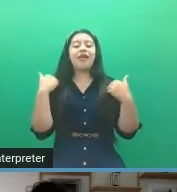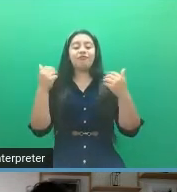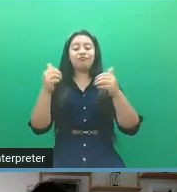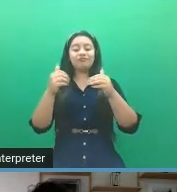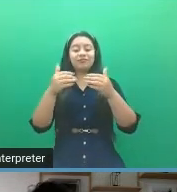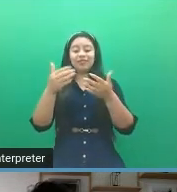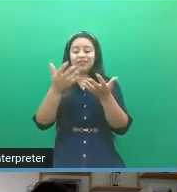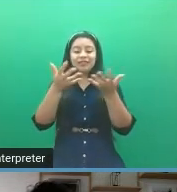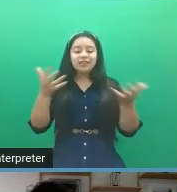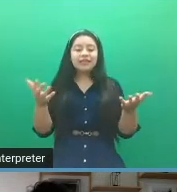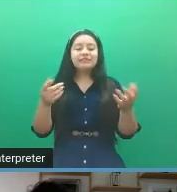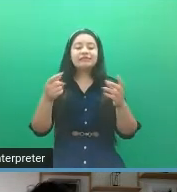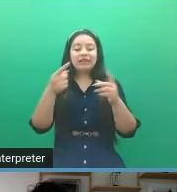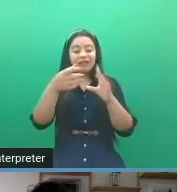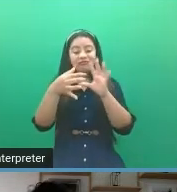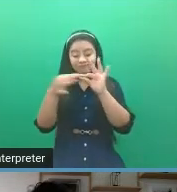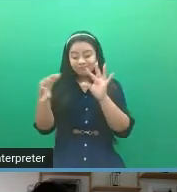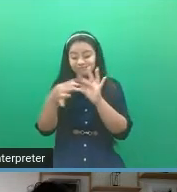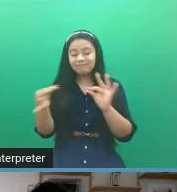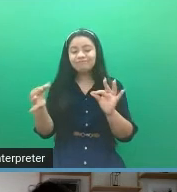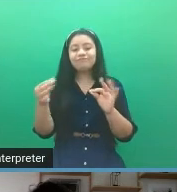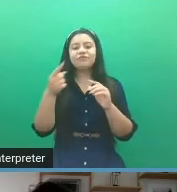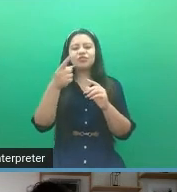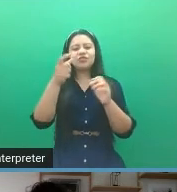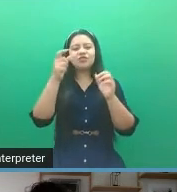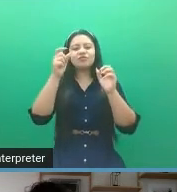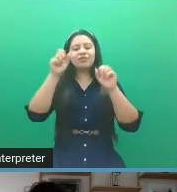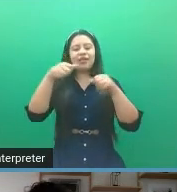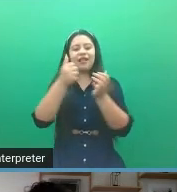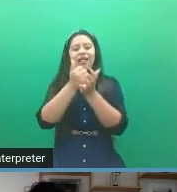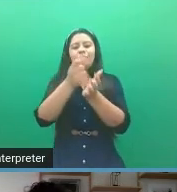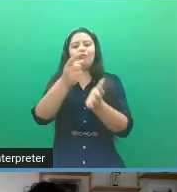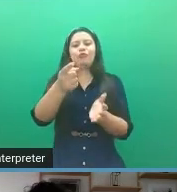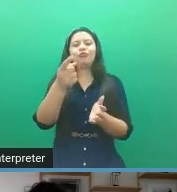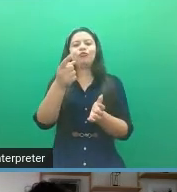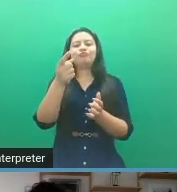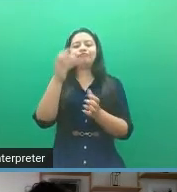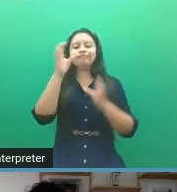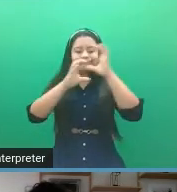then in gallery they let you know where you can find it online. That's great because now they've